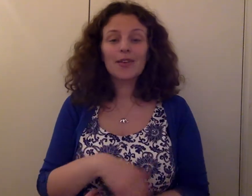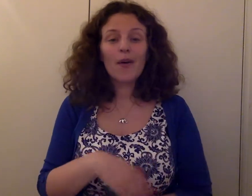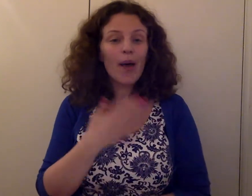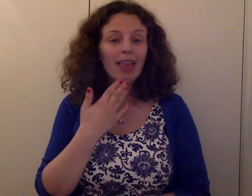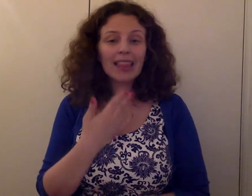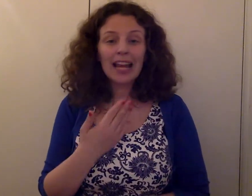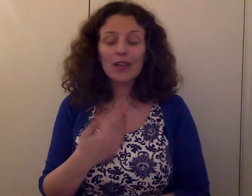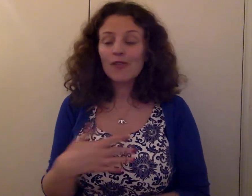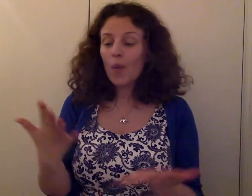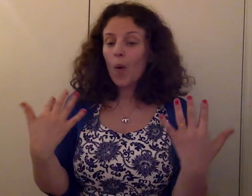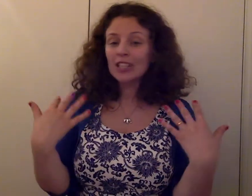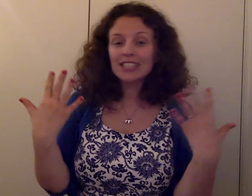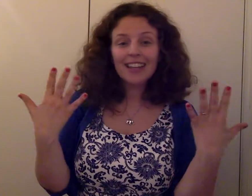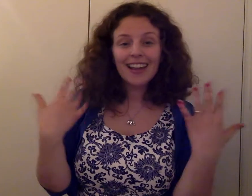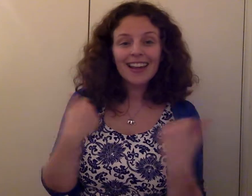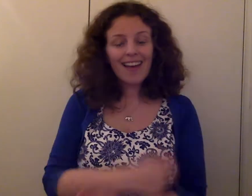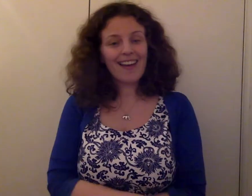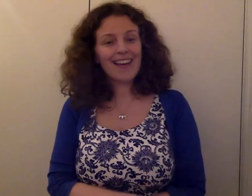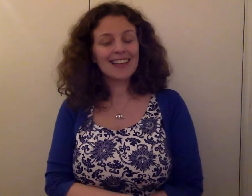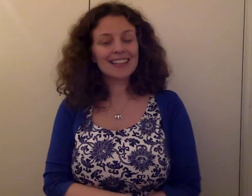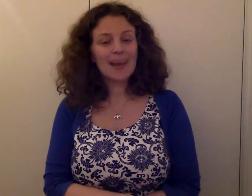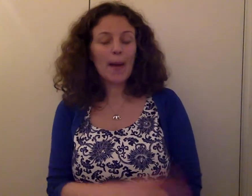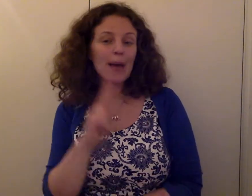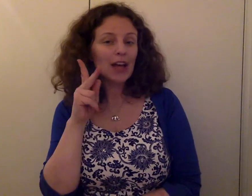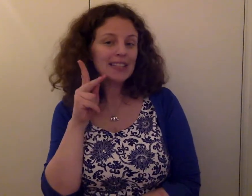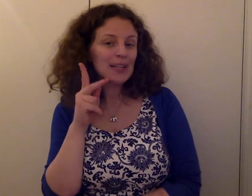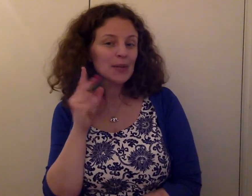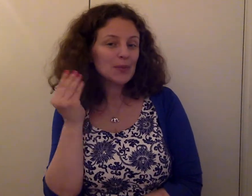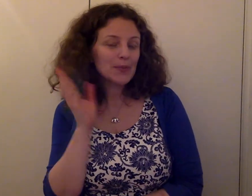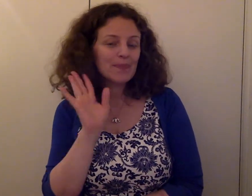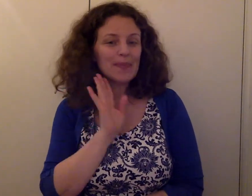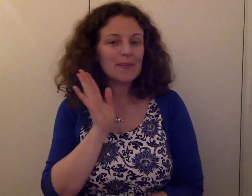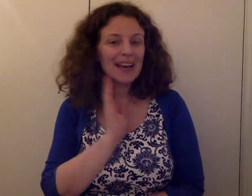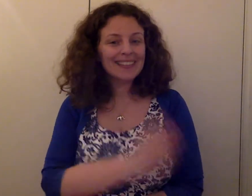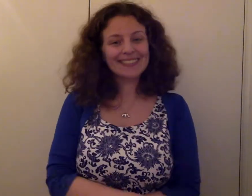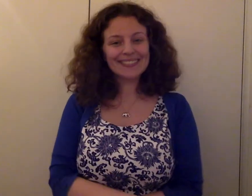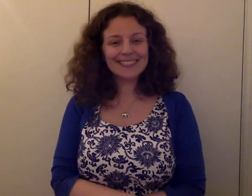Thankyou watching, see you soon, bye bye.